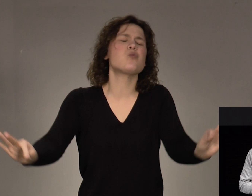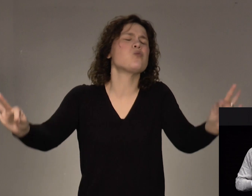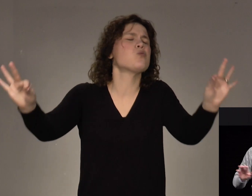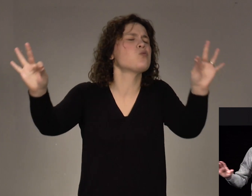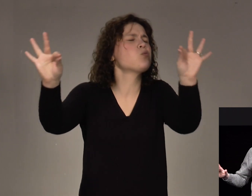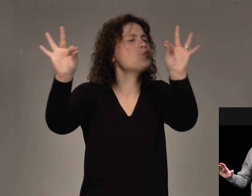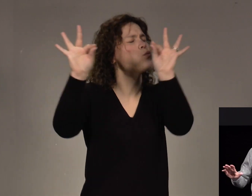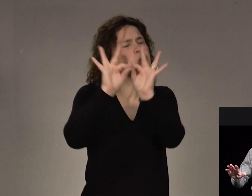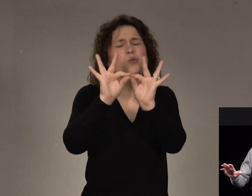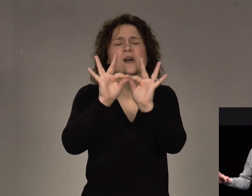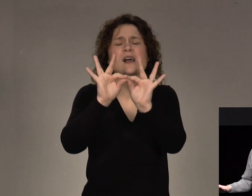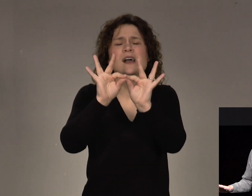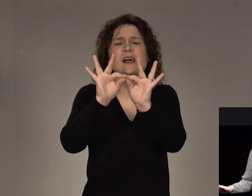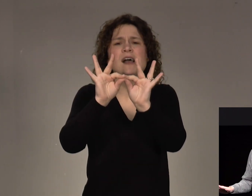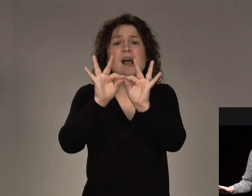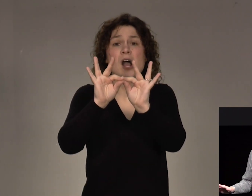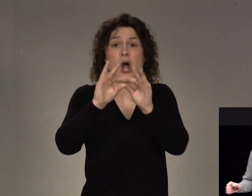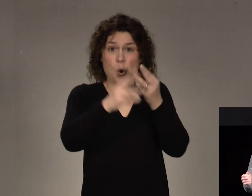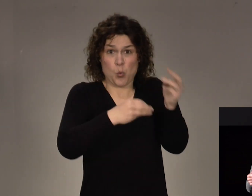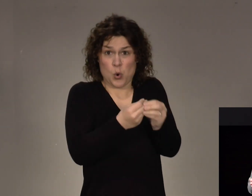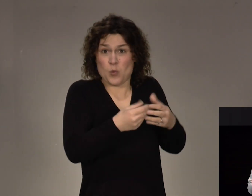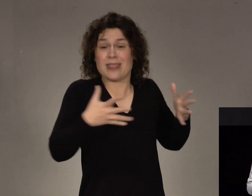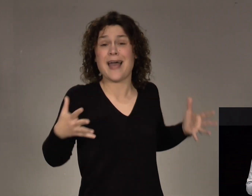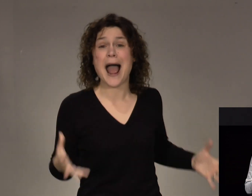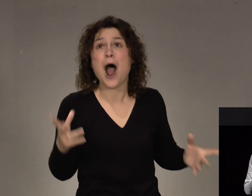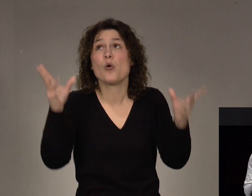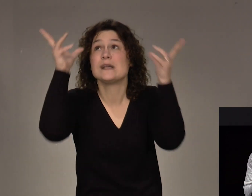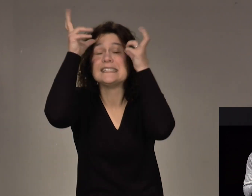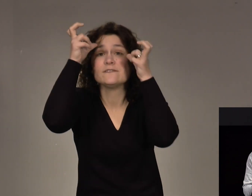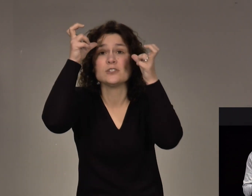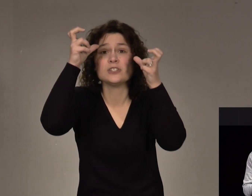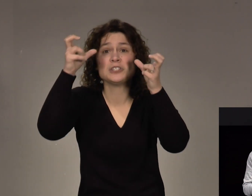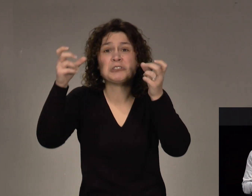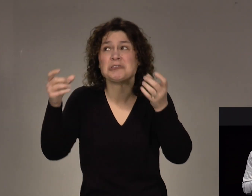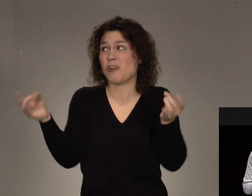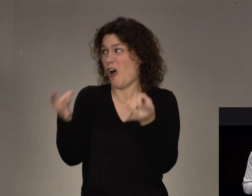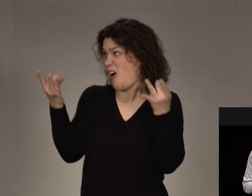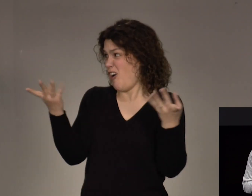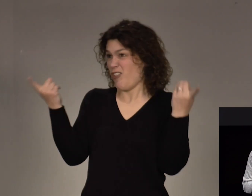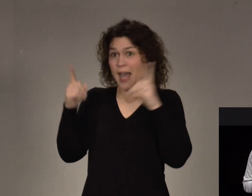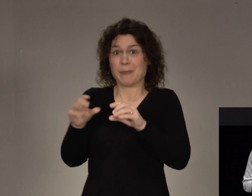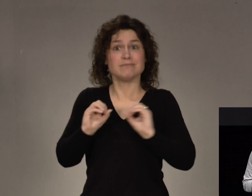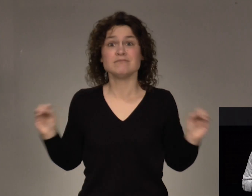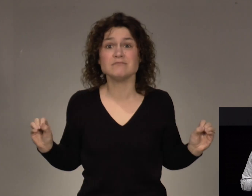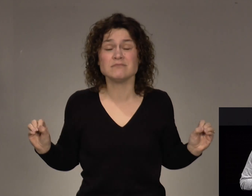a world without evil; a world without tragedy; a world without